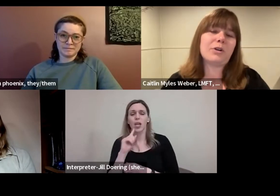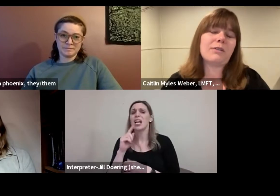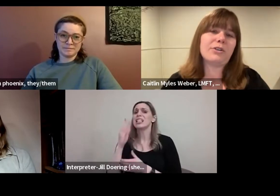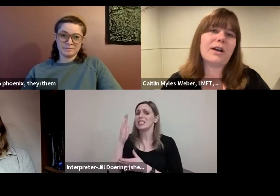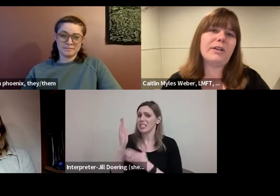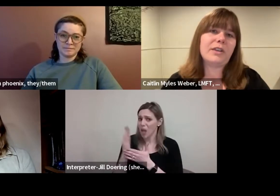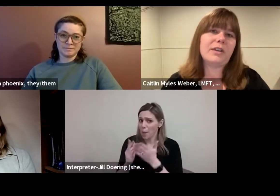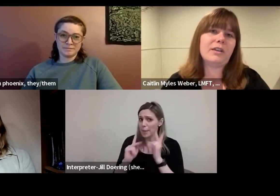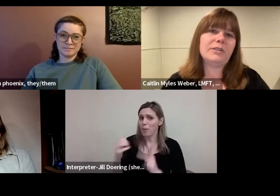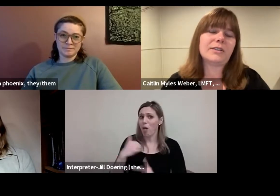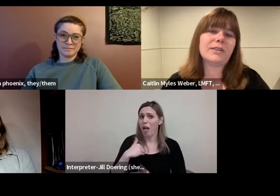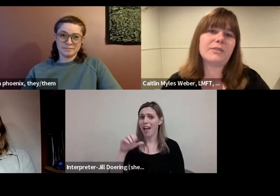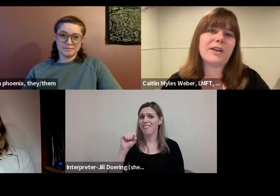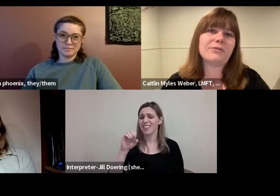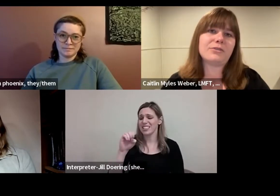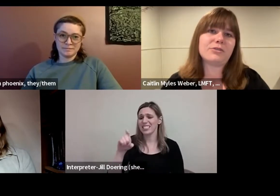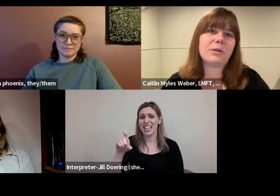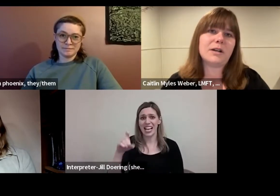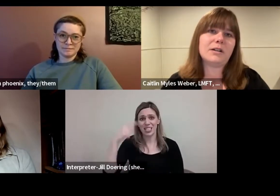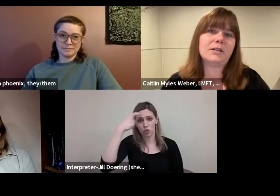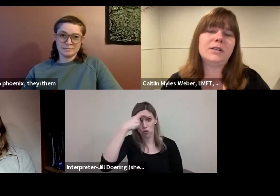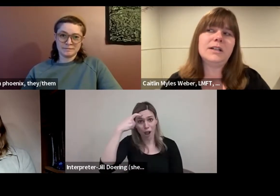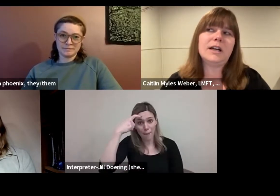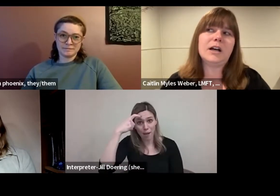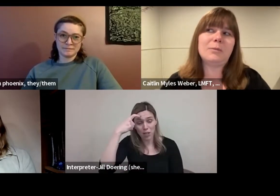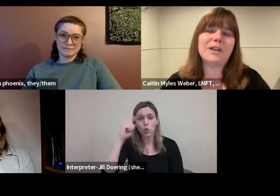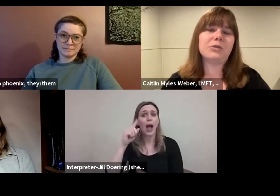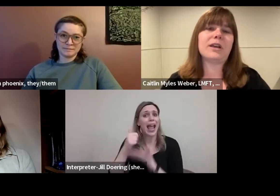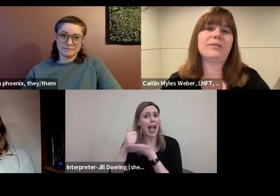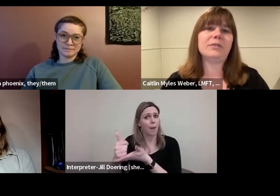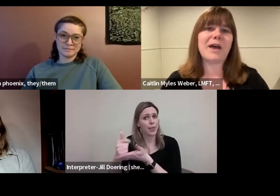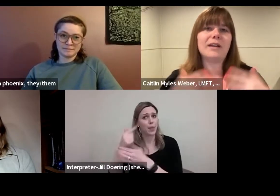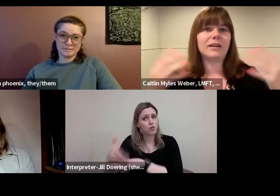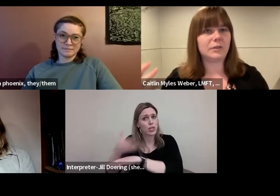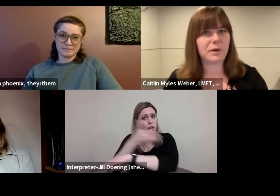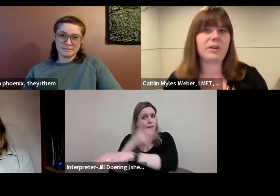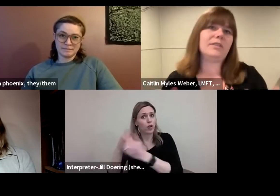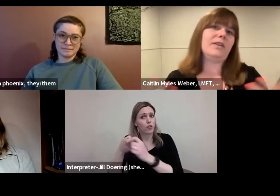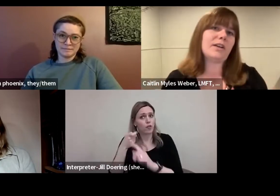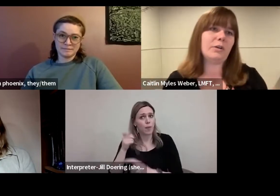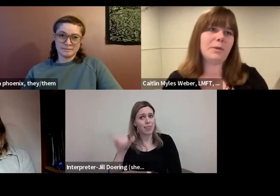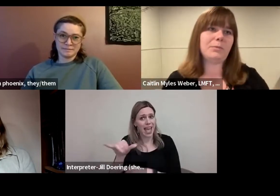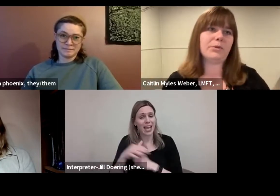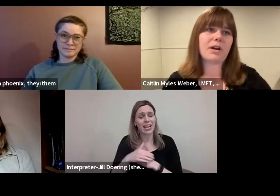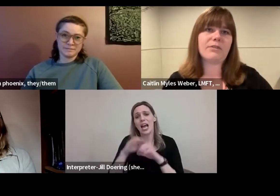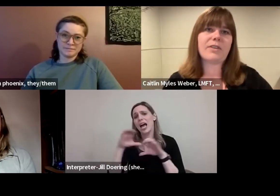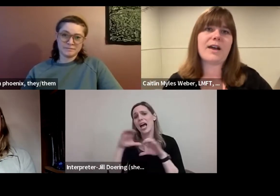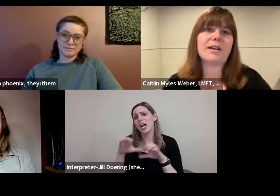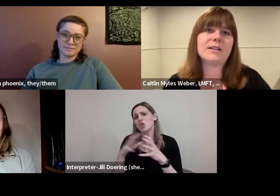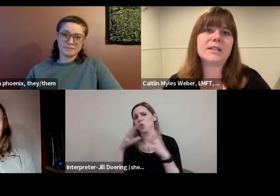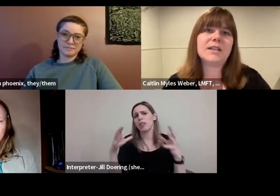and recover a healthy sex life after trauma. I do a lot of somatic experiencing to help people recover that,